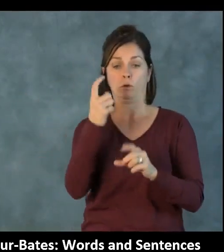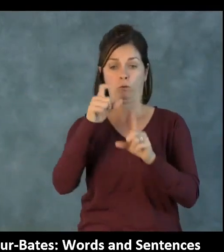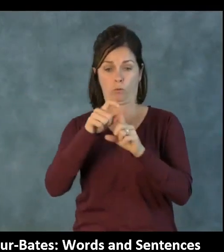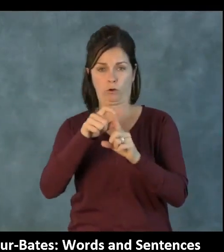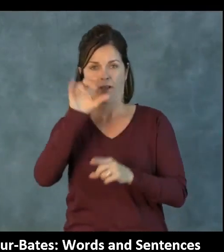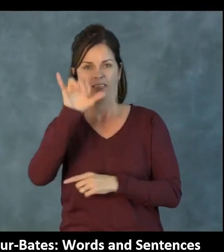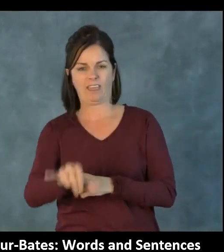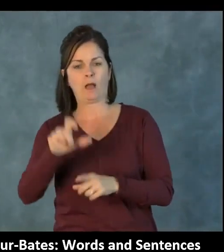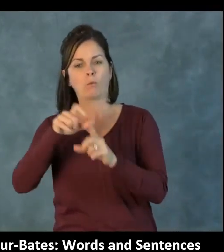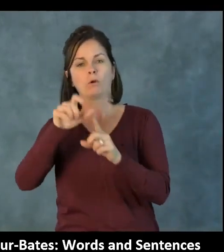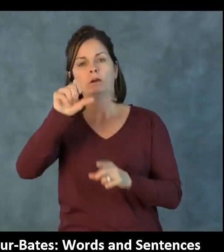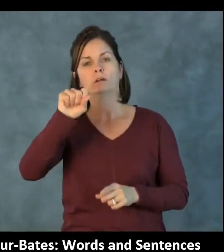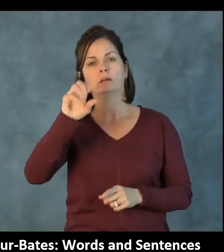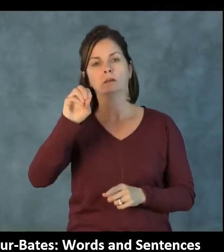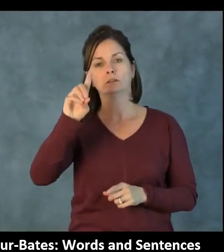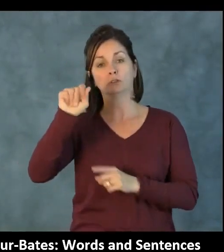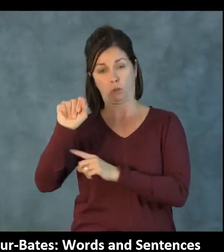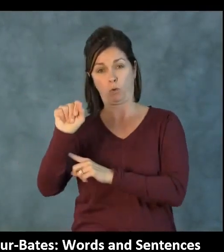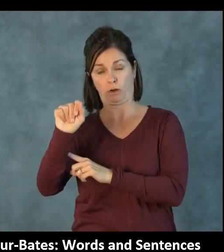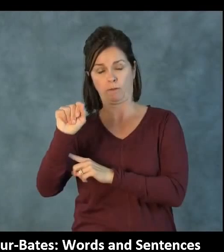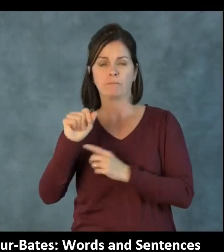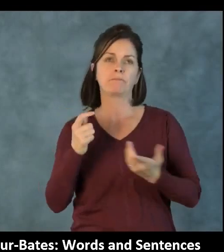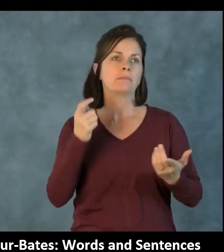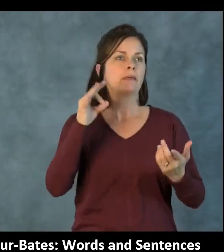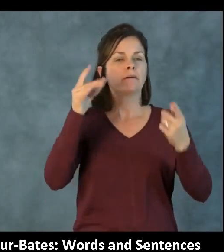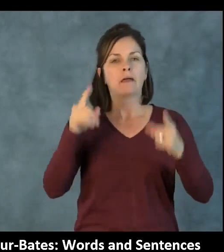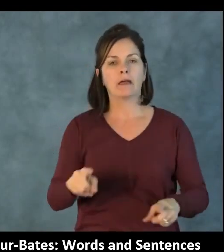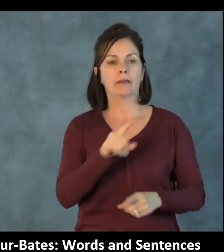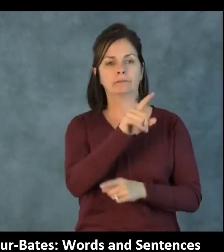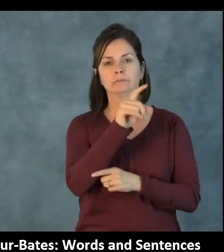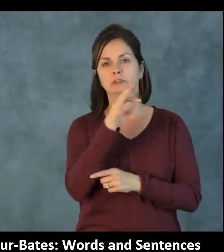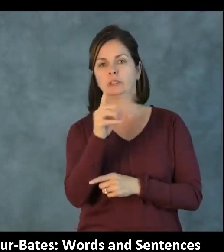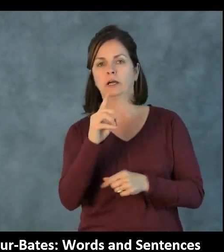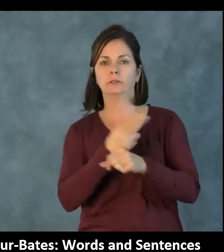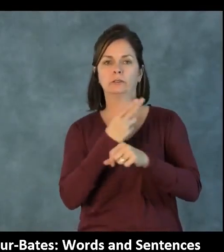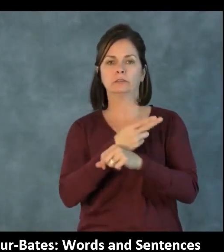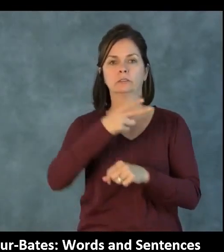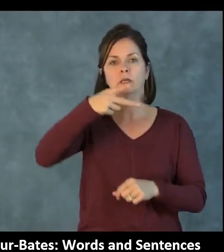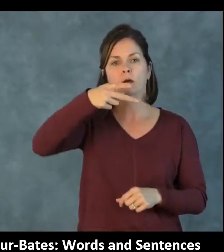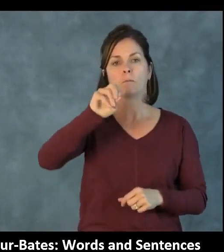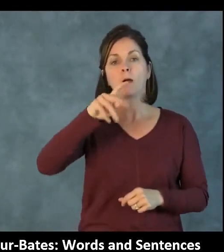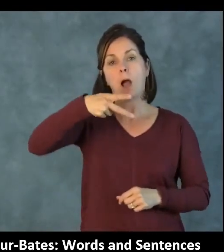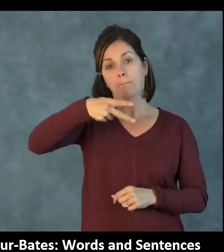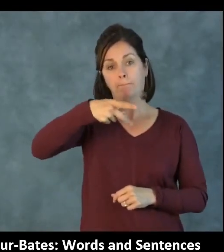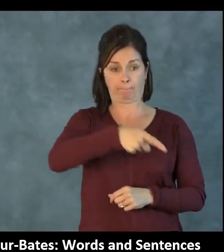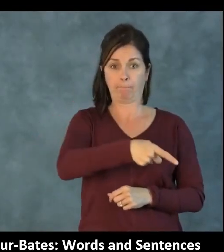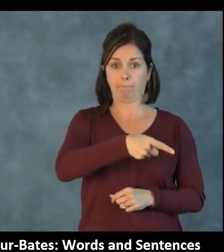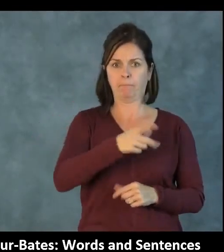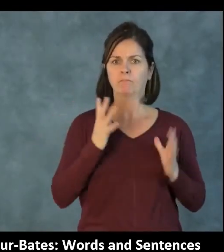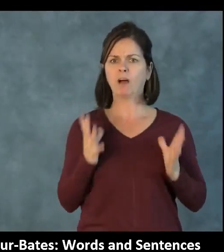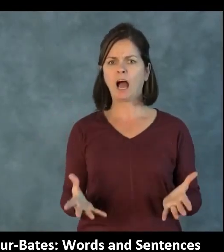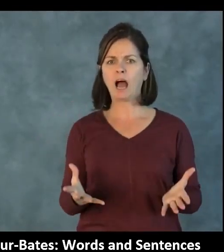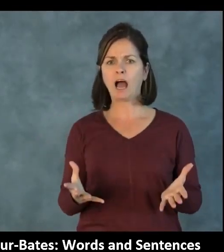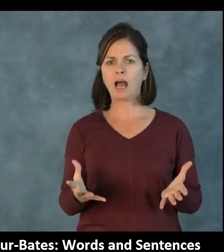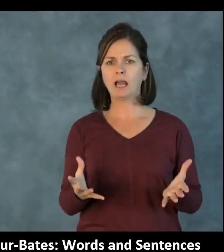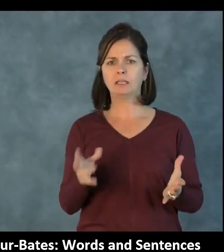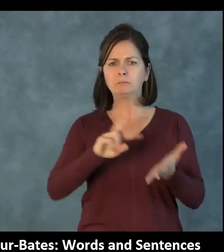on the form that is "Soda", if the child instead uses words like "Pop", that's fine.